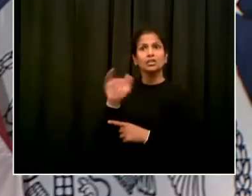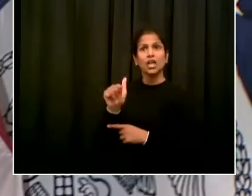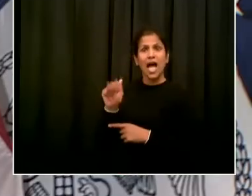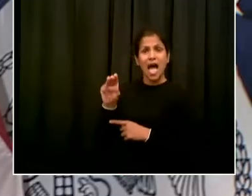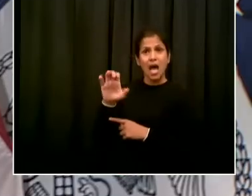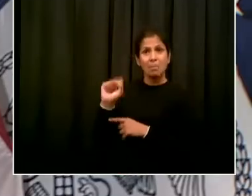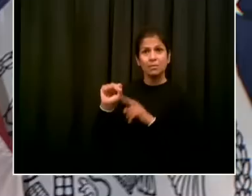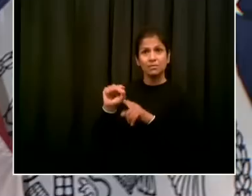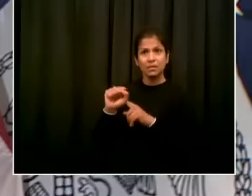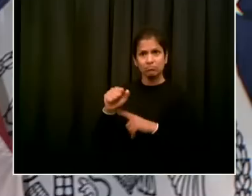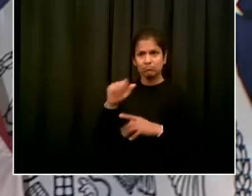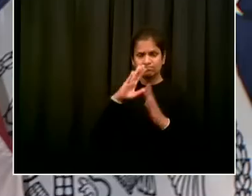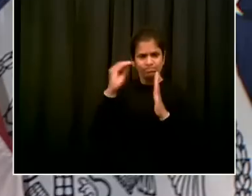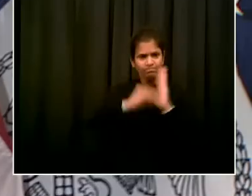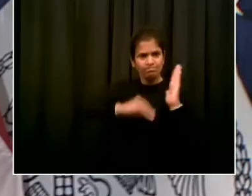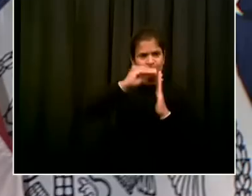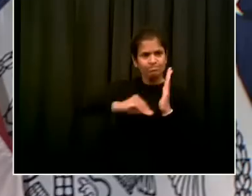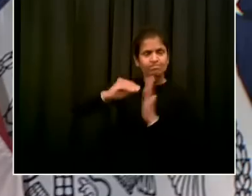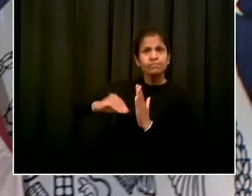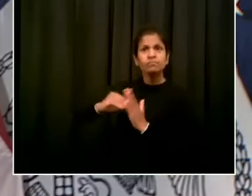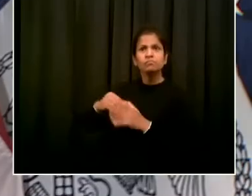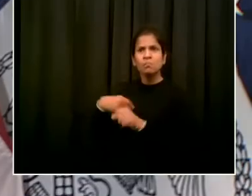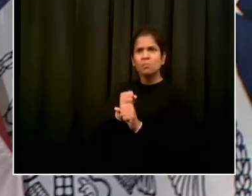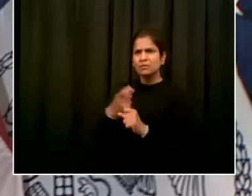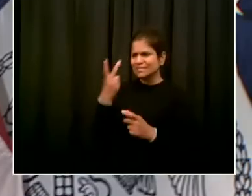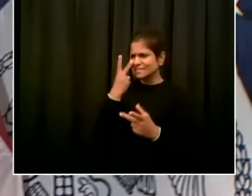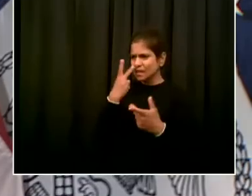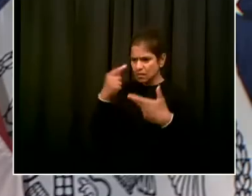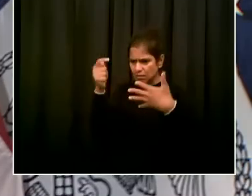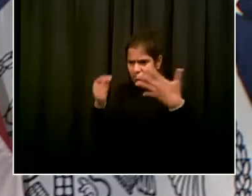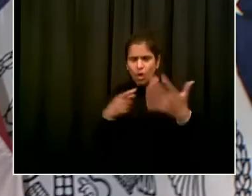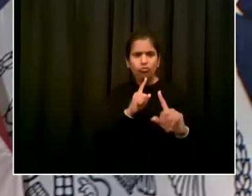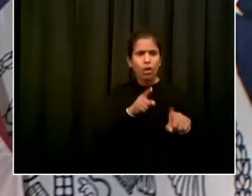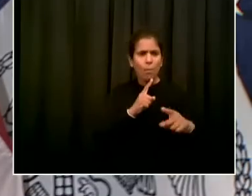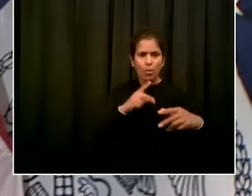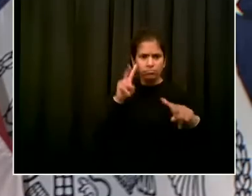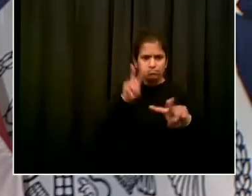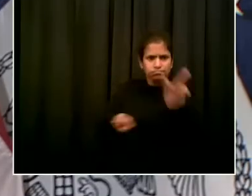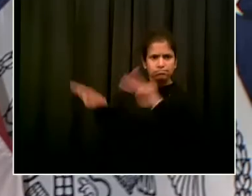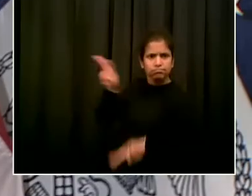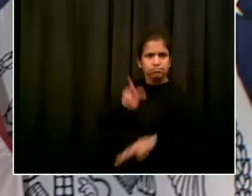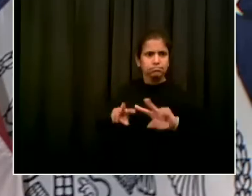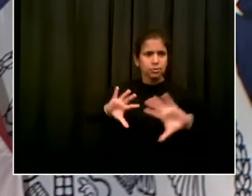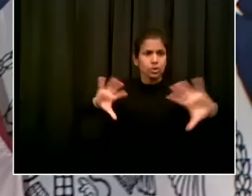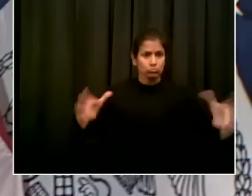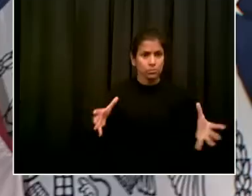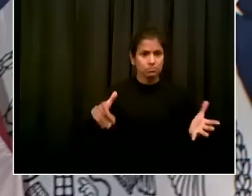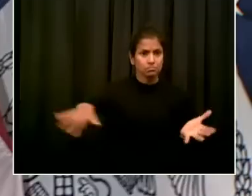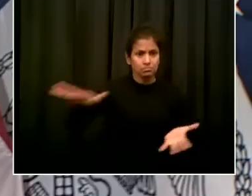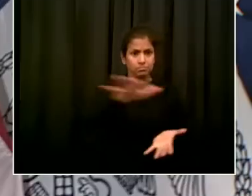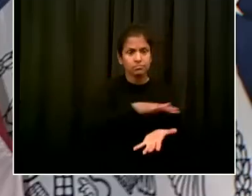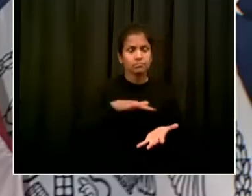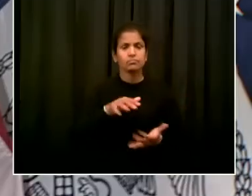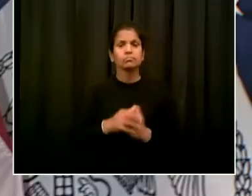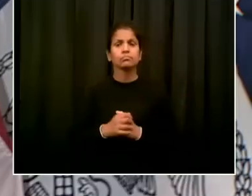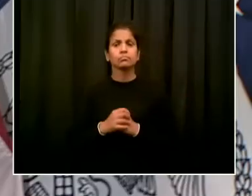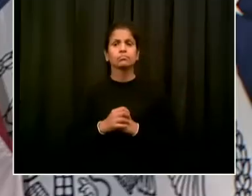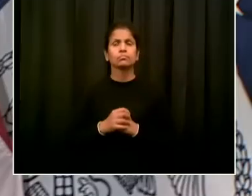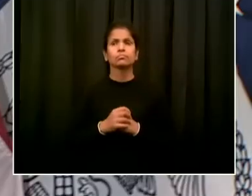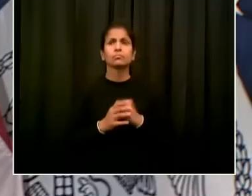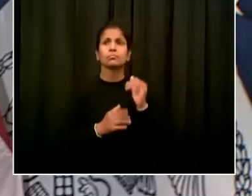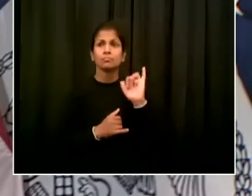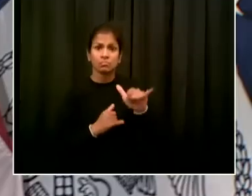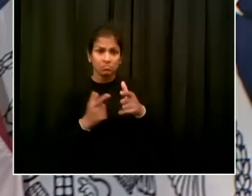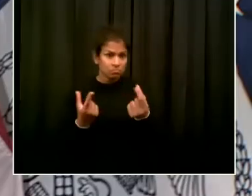REFORM.